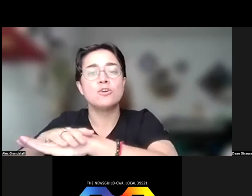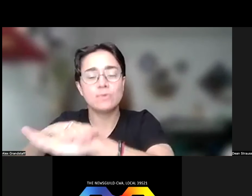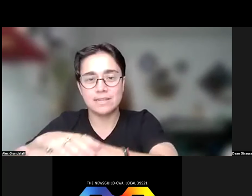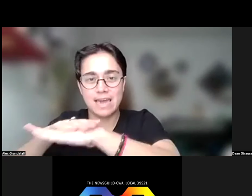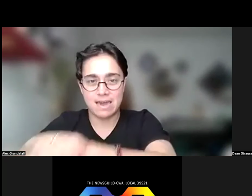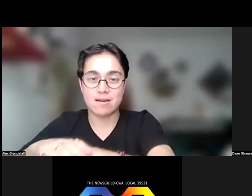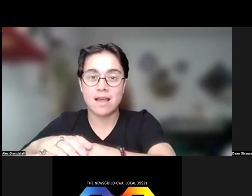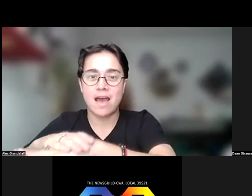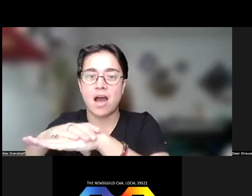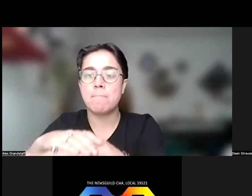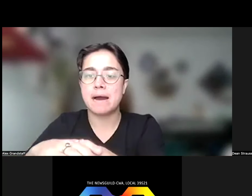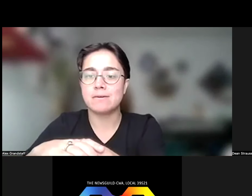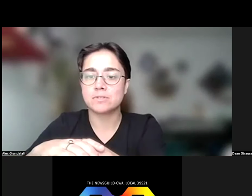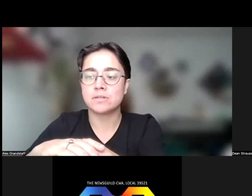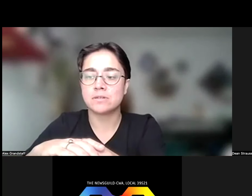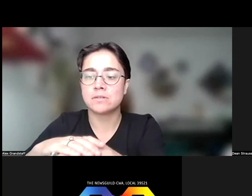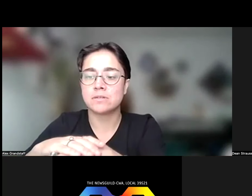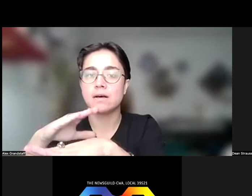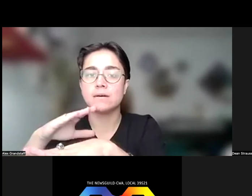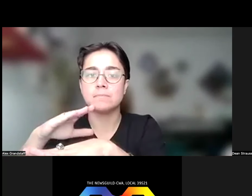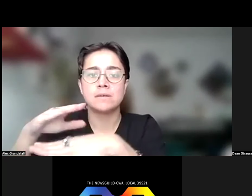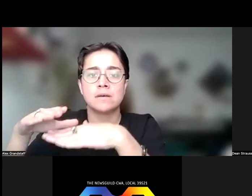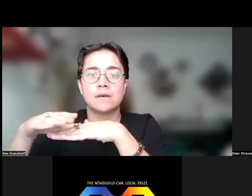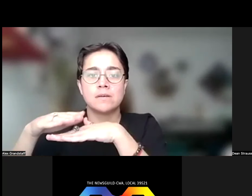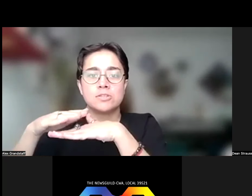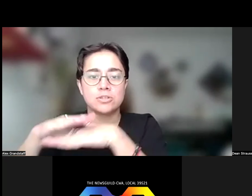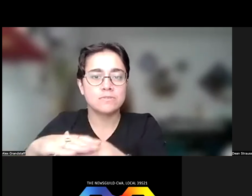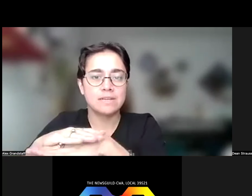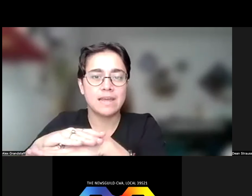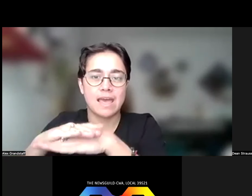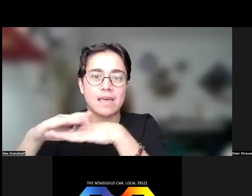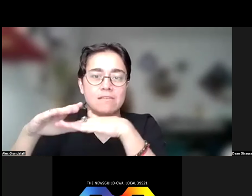dots to representatives. Like, say, we know representative A really cares